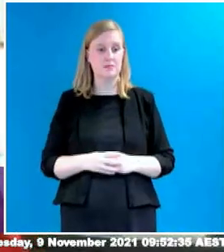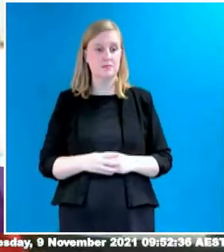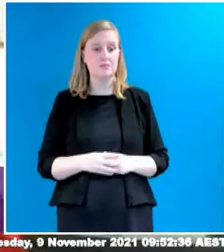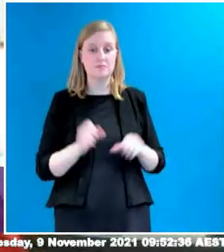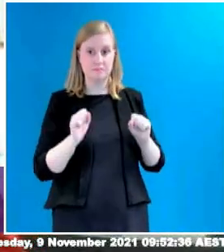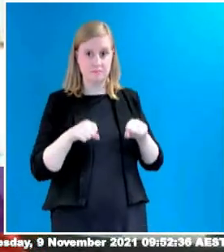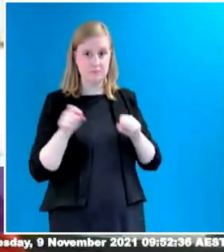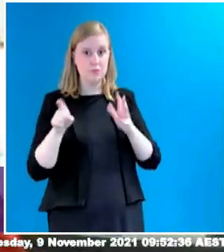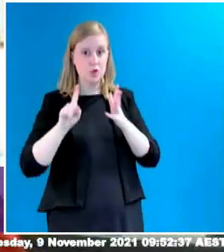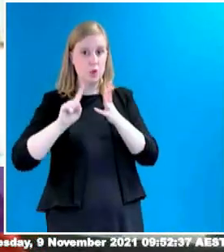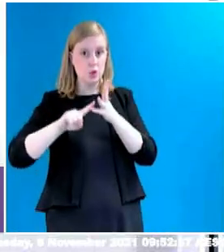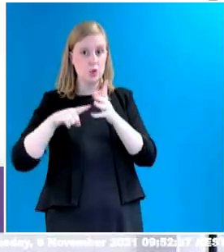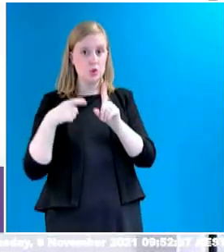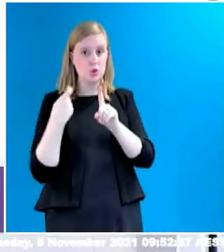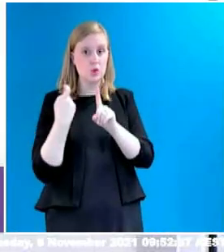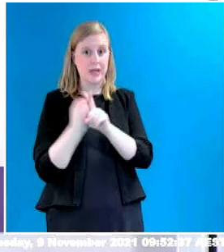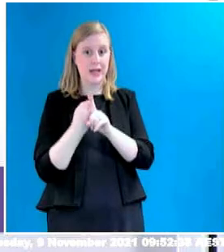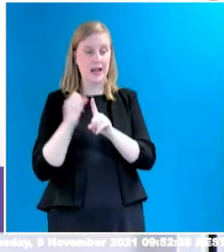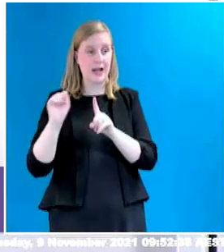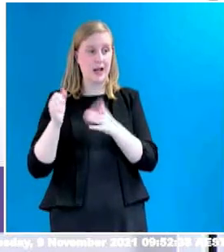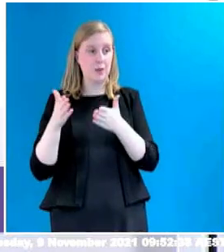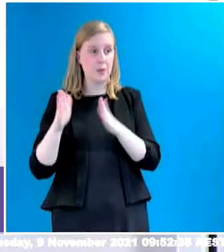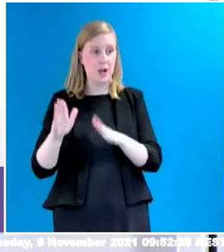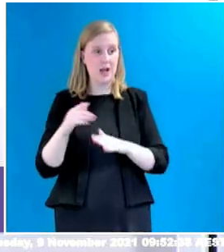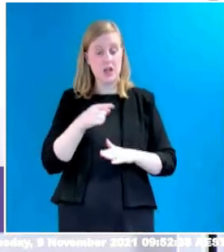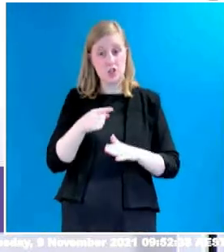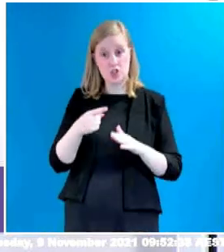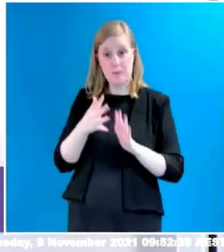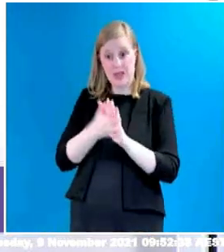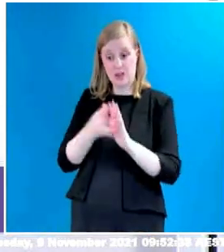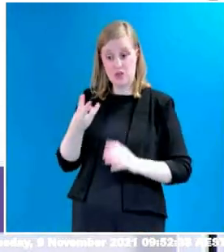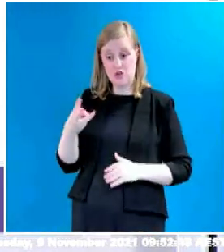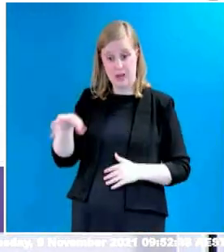three arms of government, we are talking about the Parliament --- in the ACT's